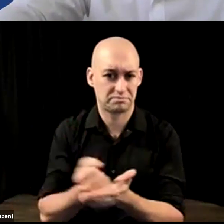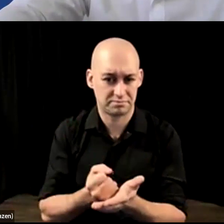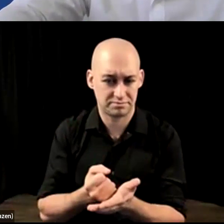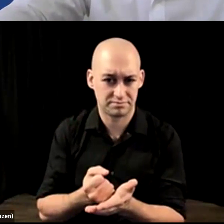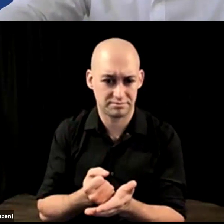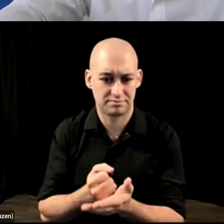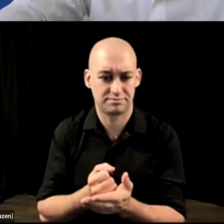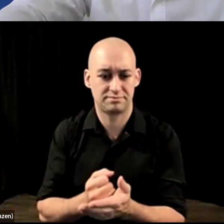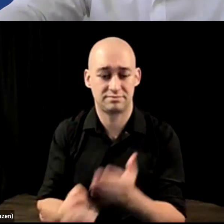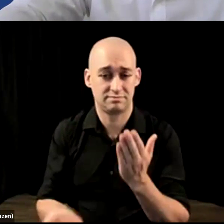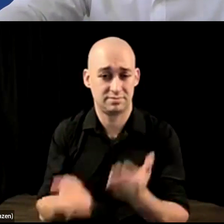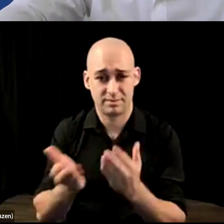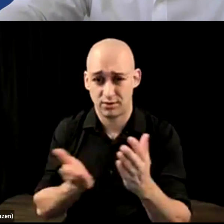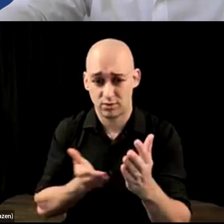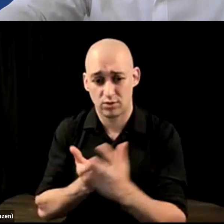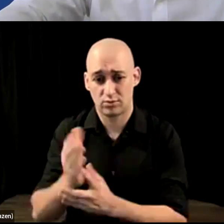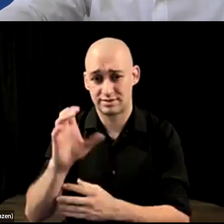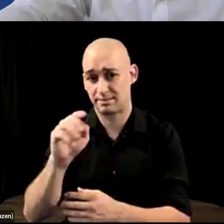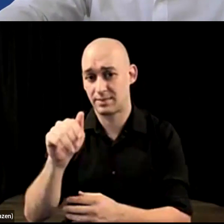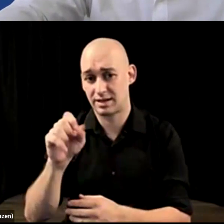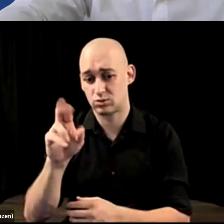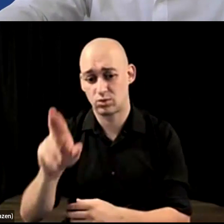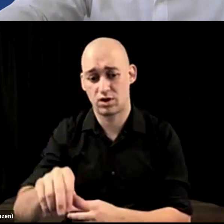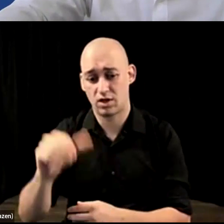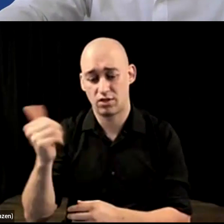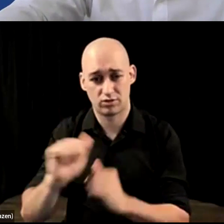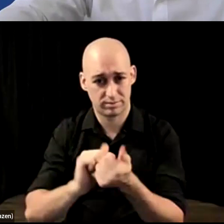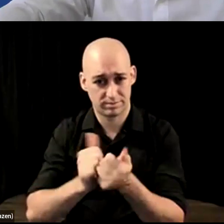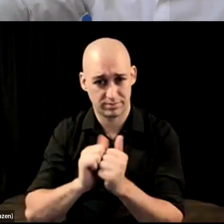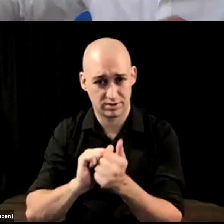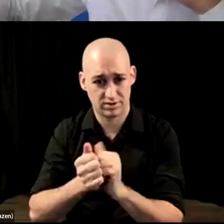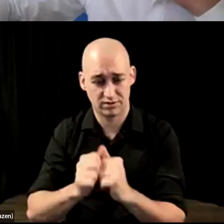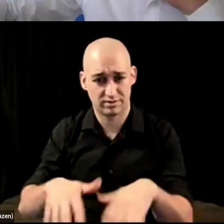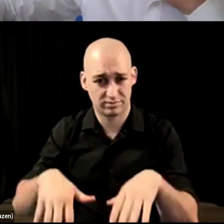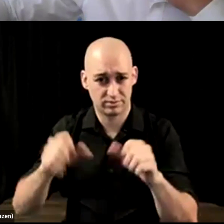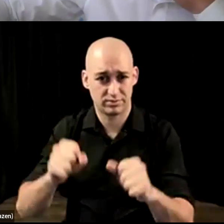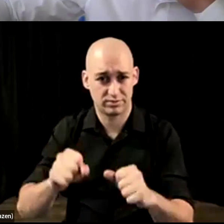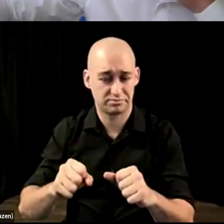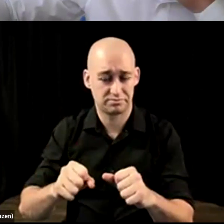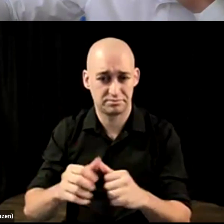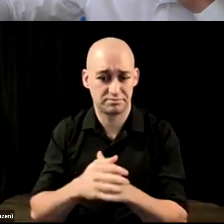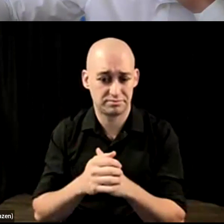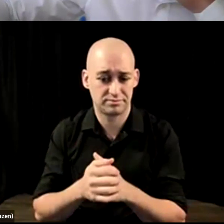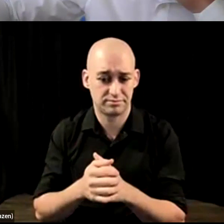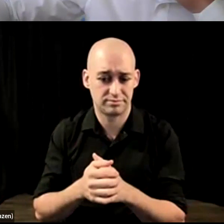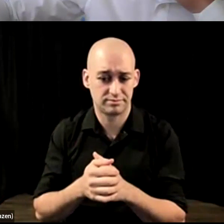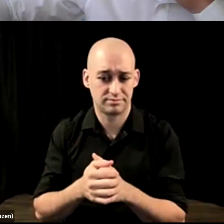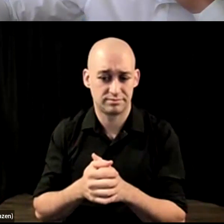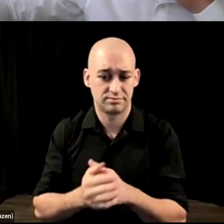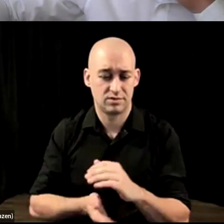those might go through CMAS or another competitive procurement vehicle, you know, run by the state.